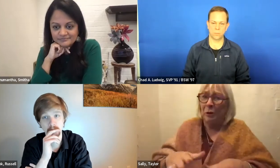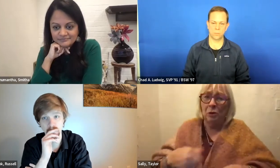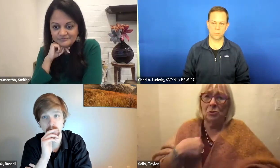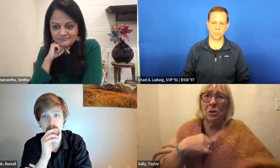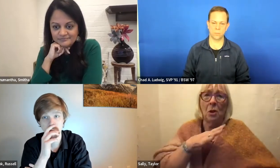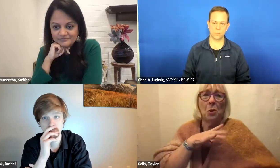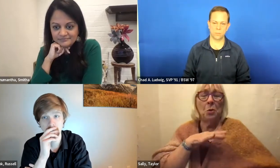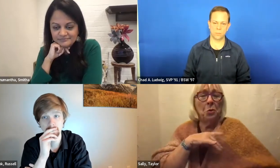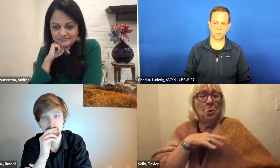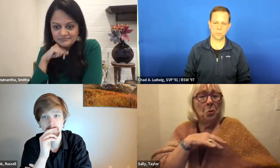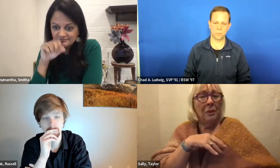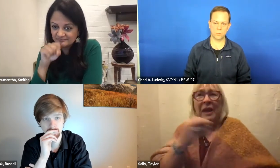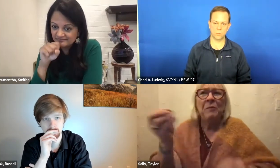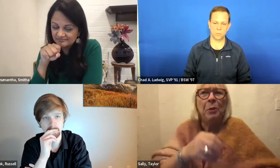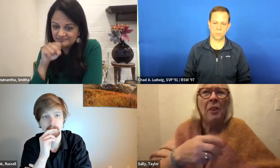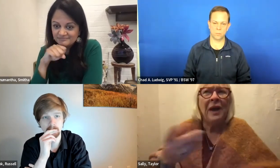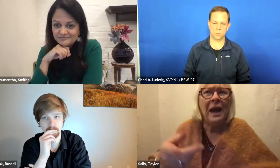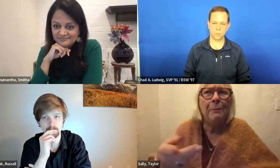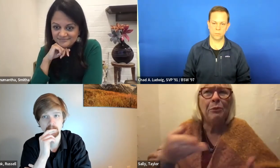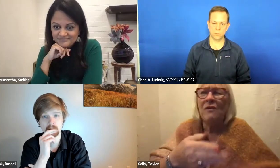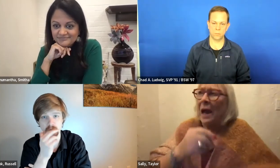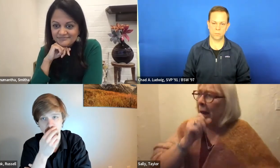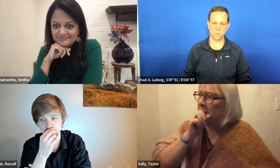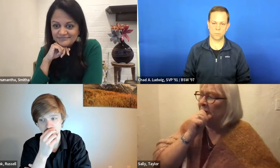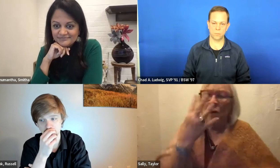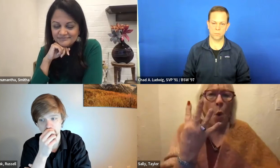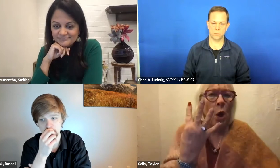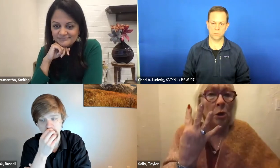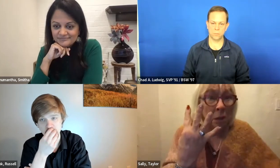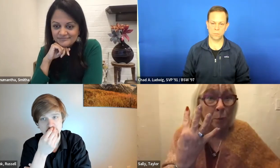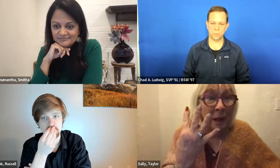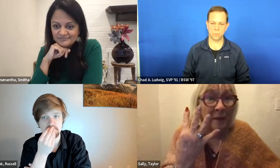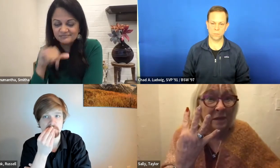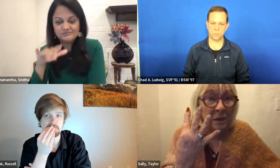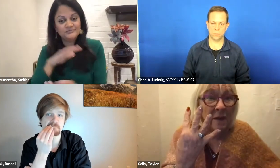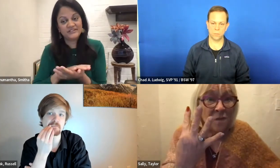from the Alzheimer's Association was great because they provide an interpreter right away without any hassle.